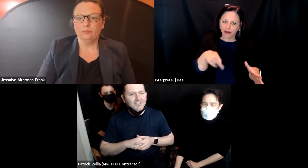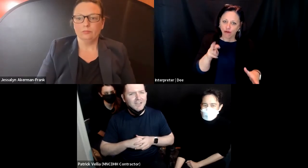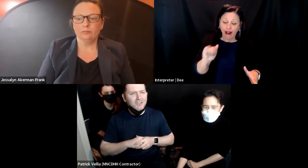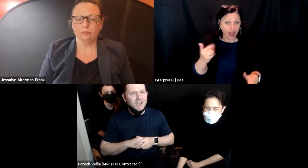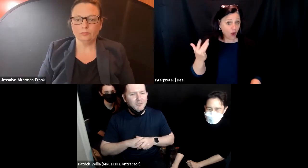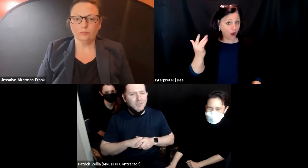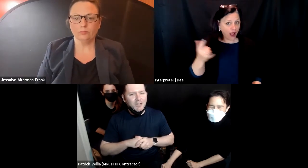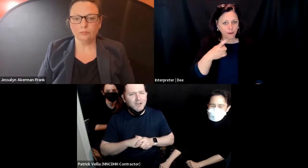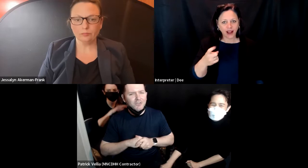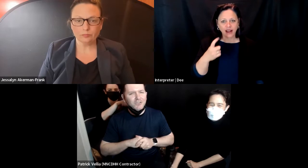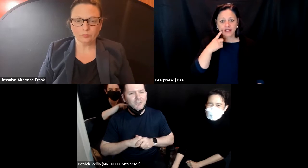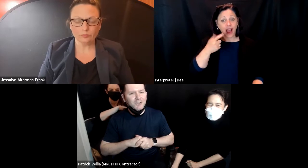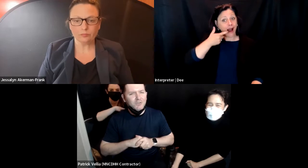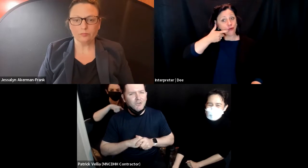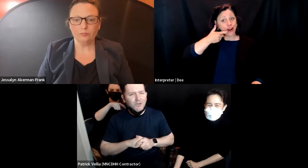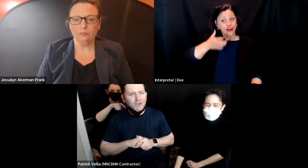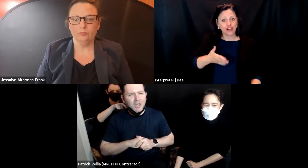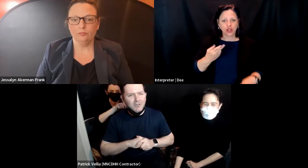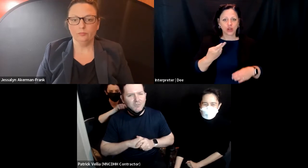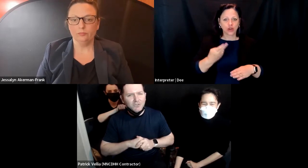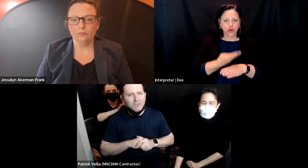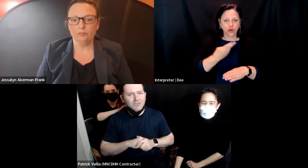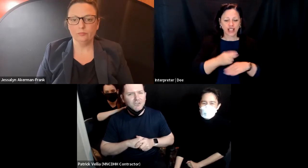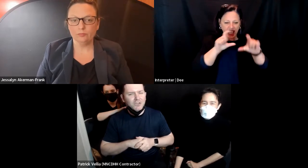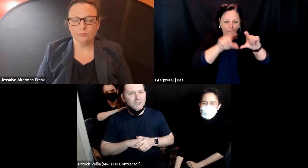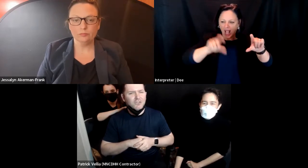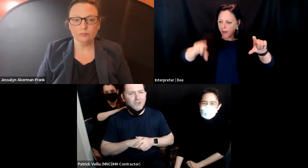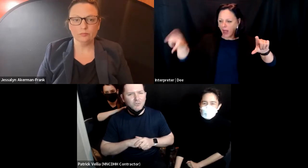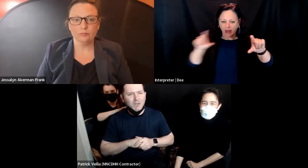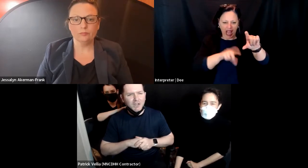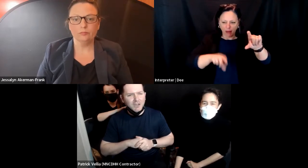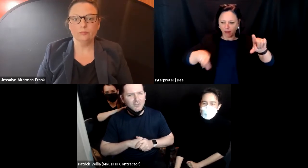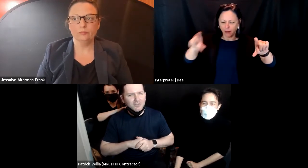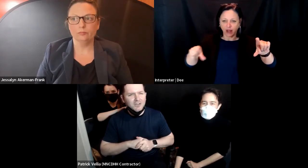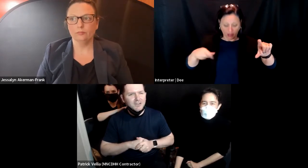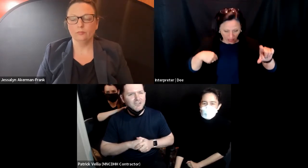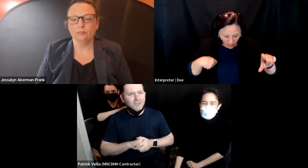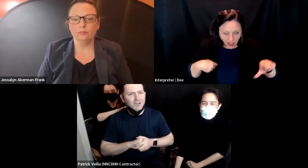So if I must and absolutely must, I will use I.P. relay but I hate it with a passion. I.P. not V.P. why?